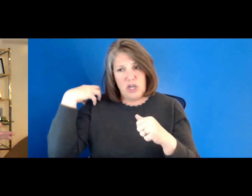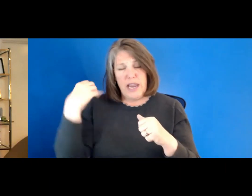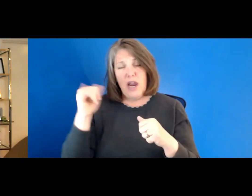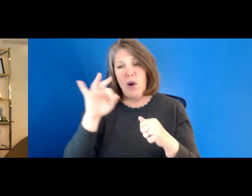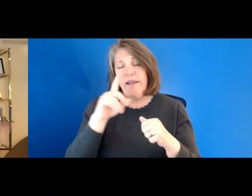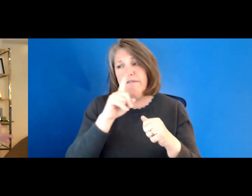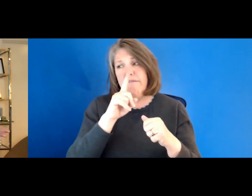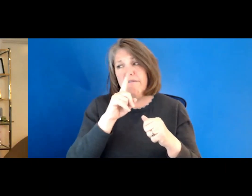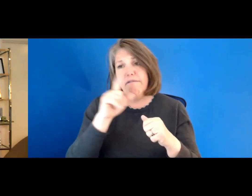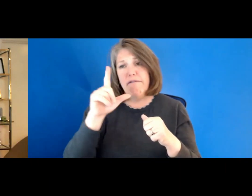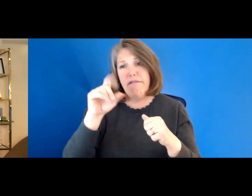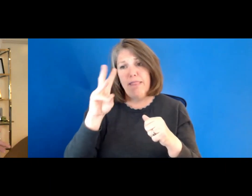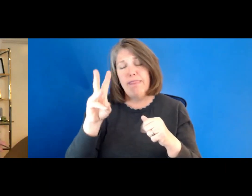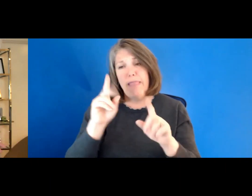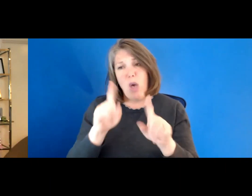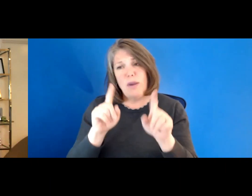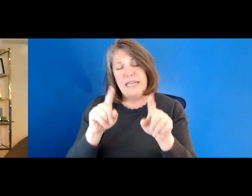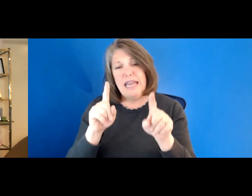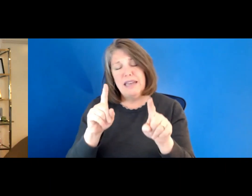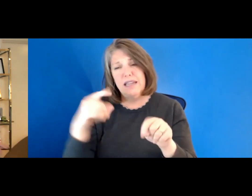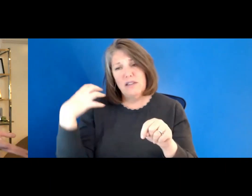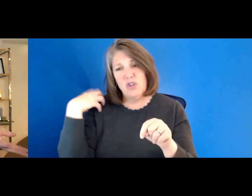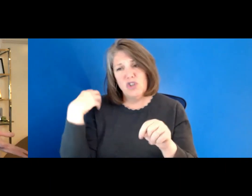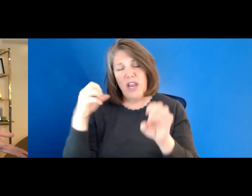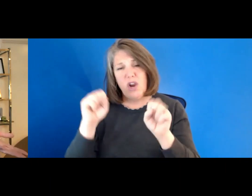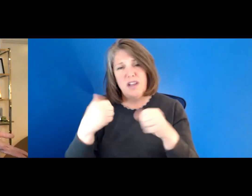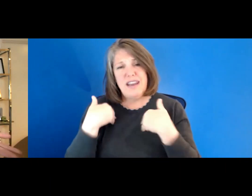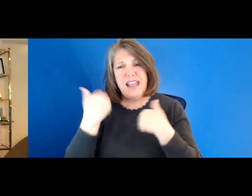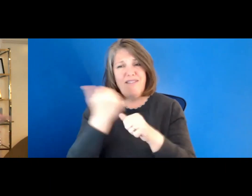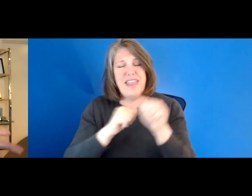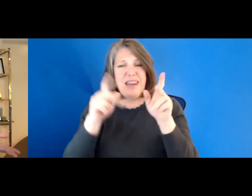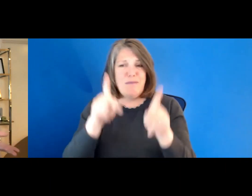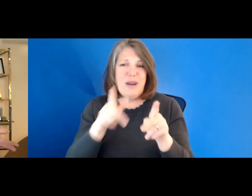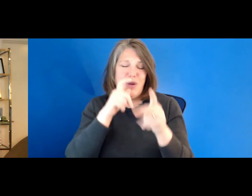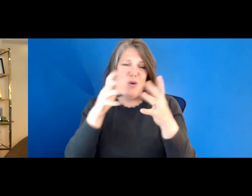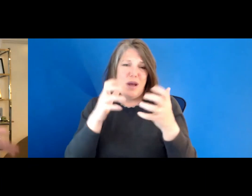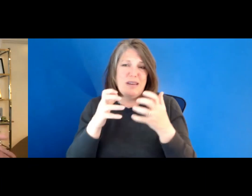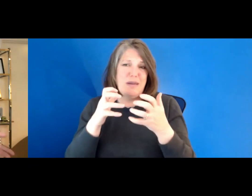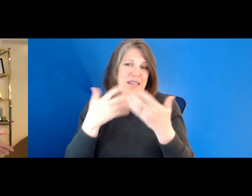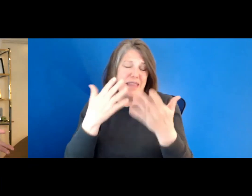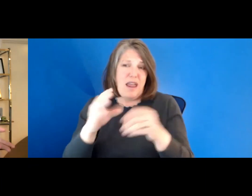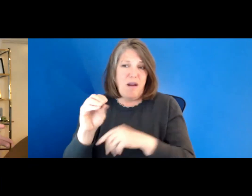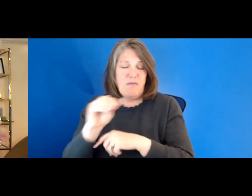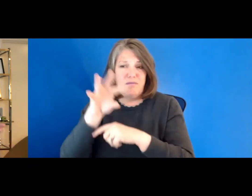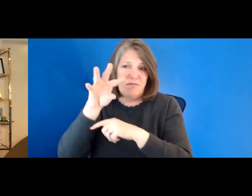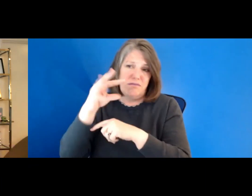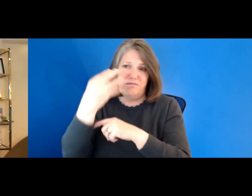attendance, the chair can have anyone who wants to be visually present be present and